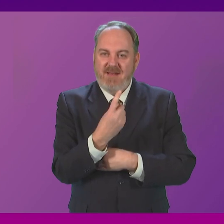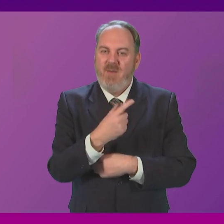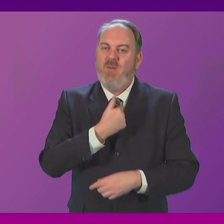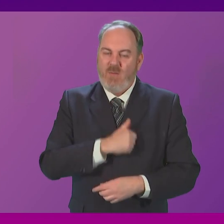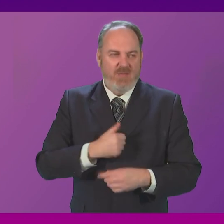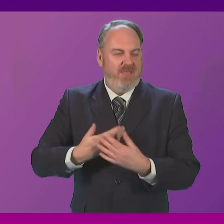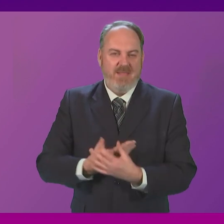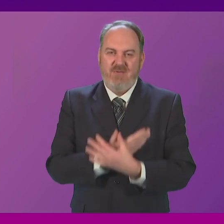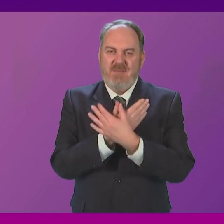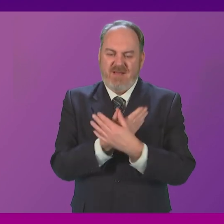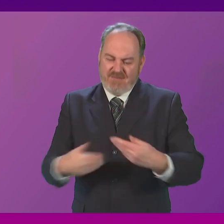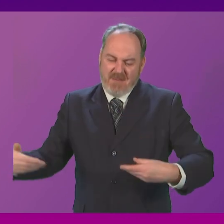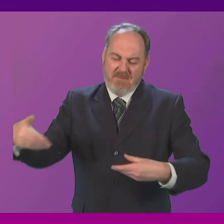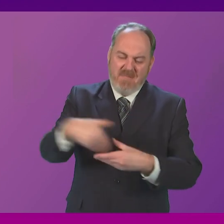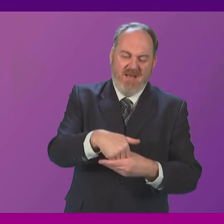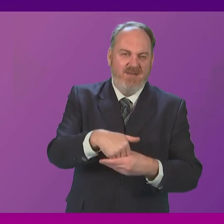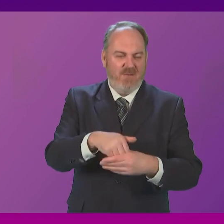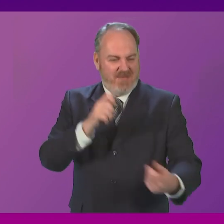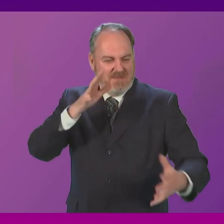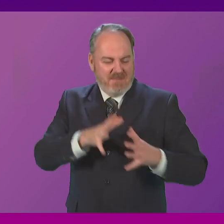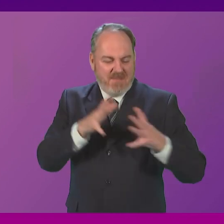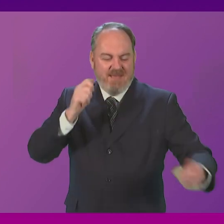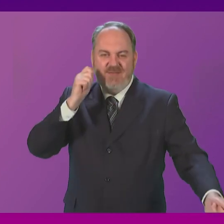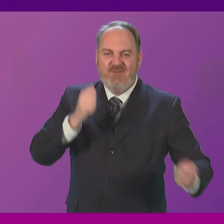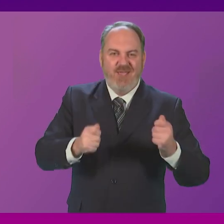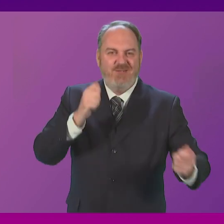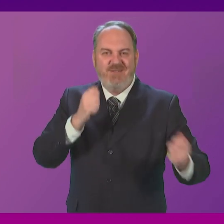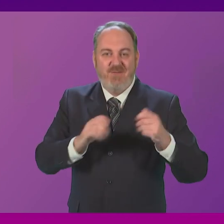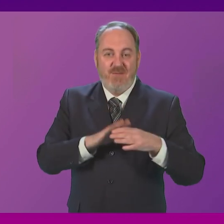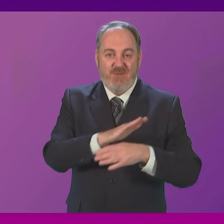If we want it to, that change could start with this vote this afternoon.